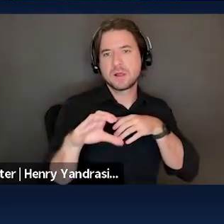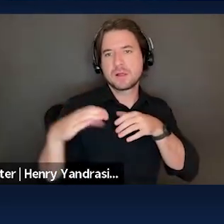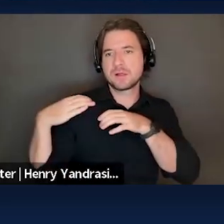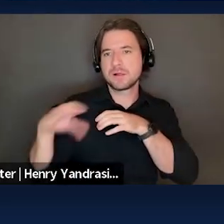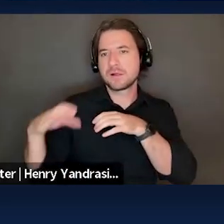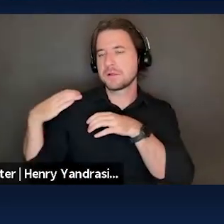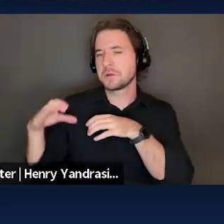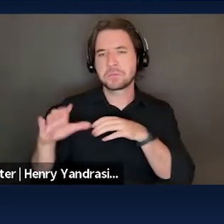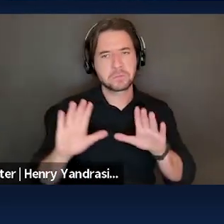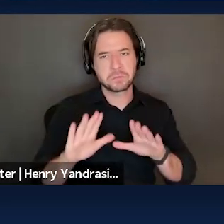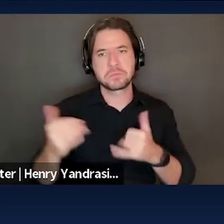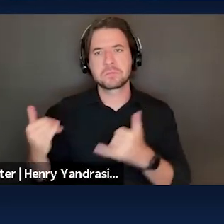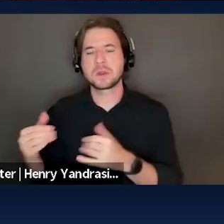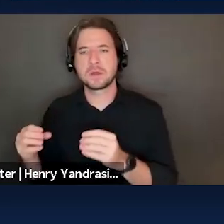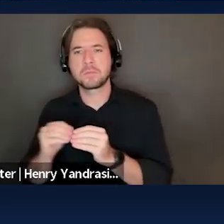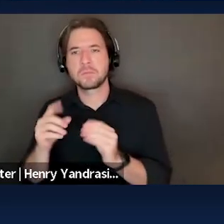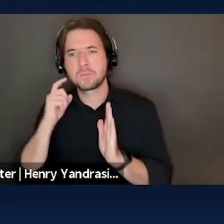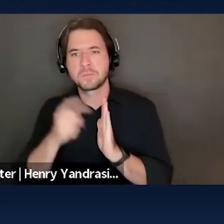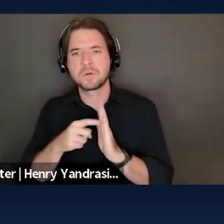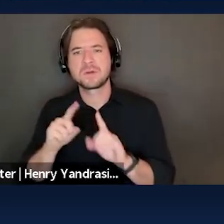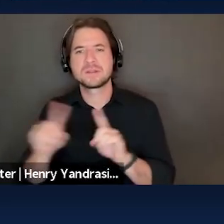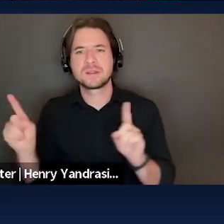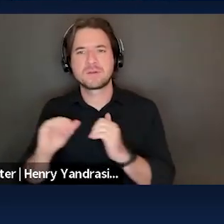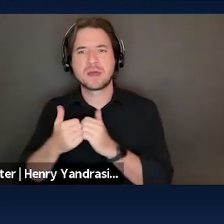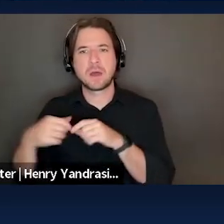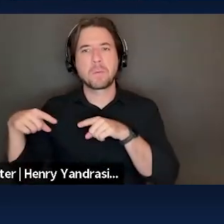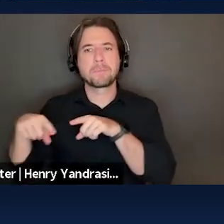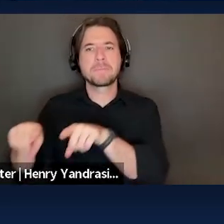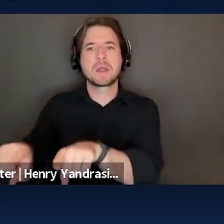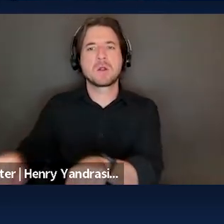to where there is a noticeable difference in the parallel contributions to.